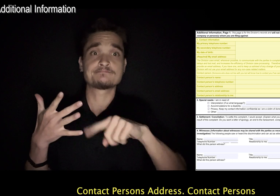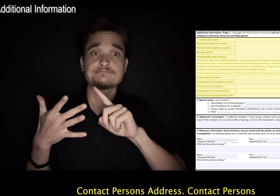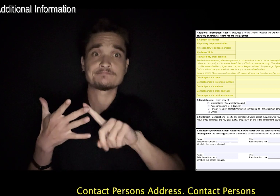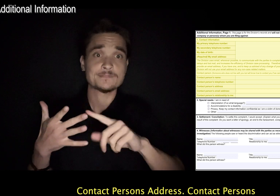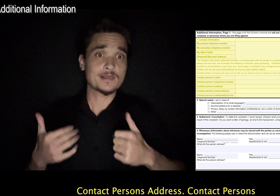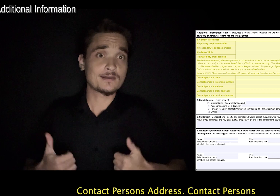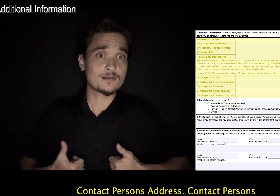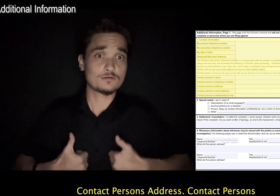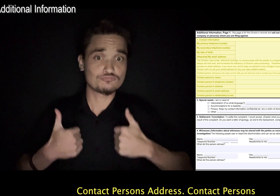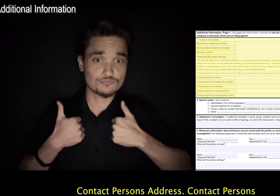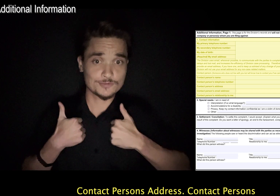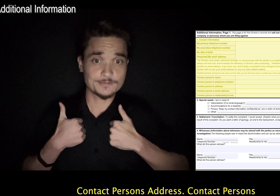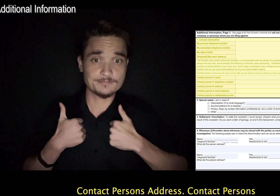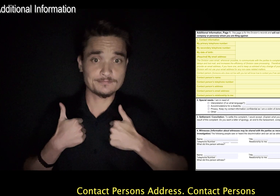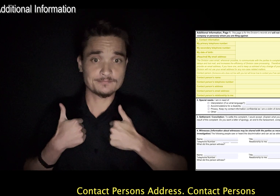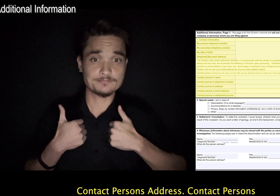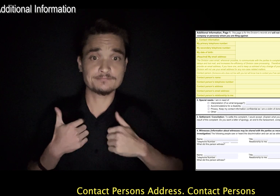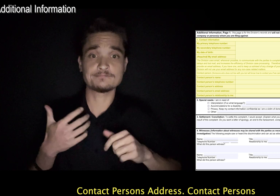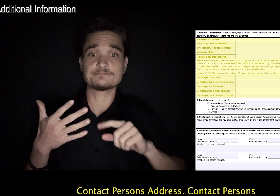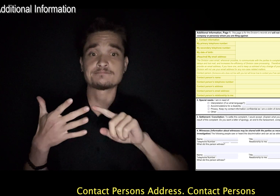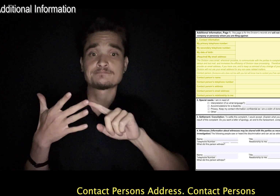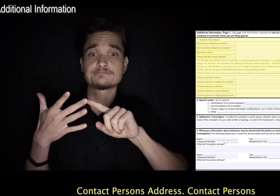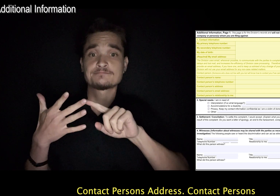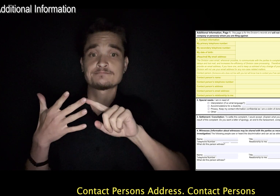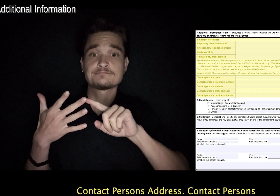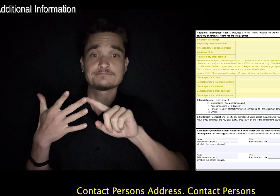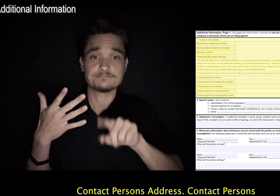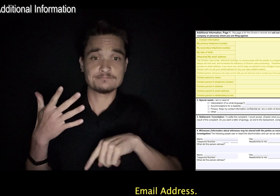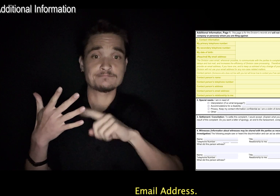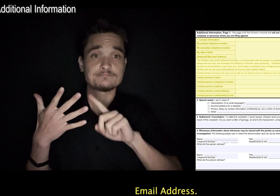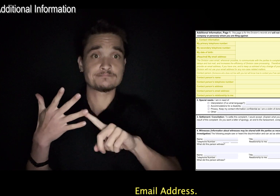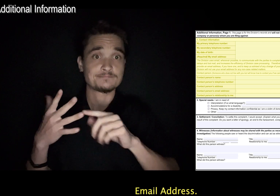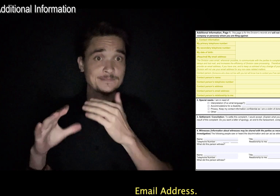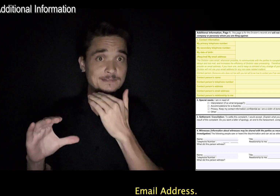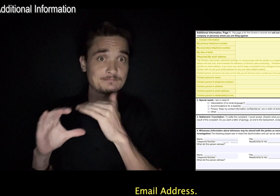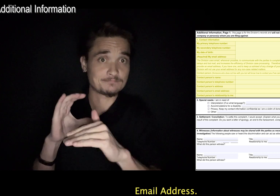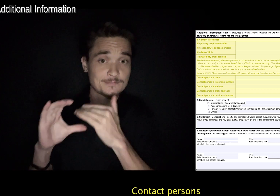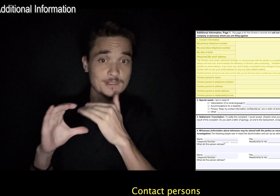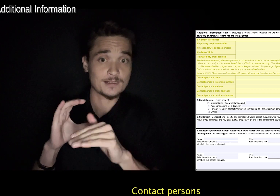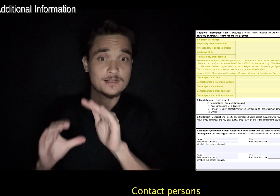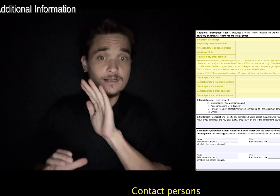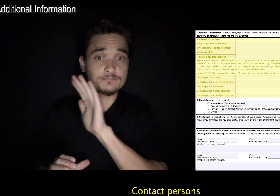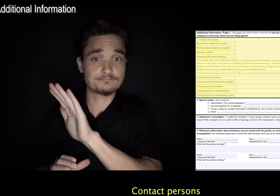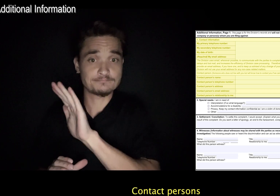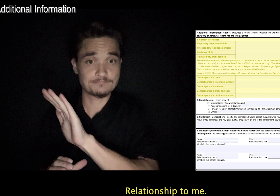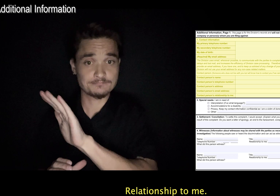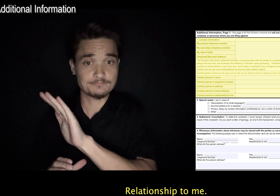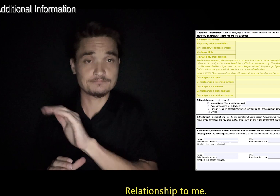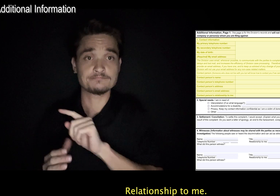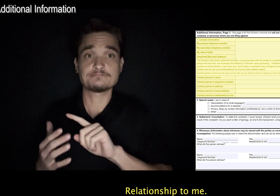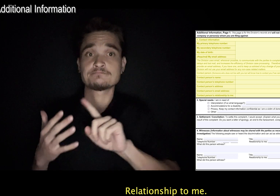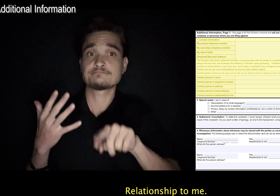Contact Persons Address. Contact Persons Email Address. Contact persons Relationship to me.